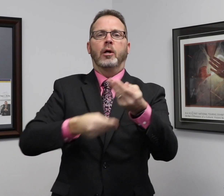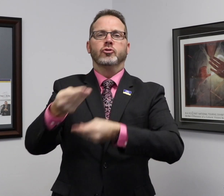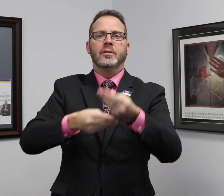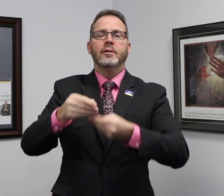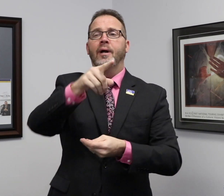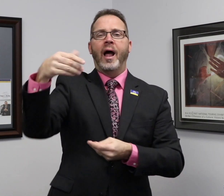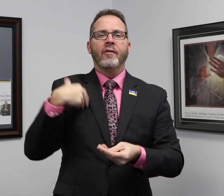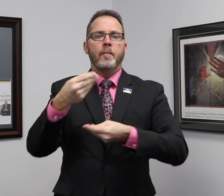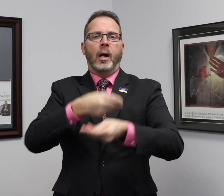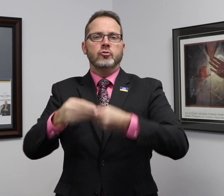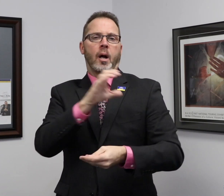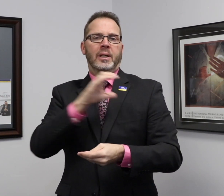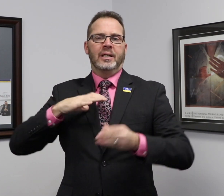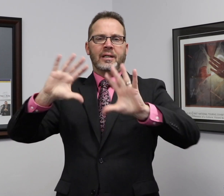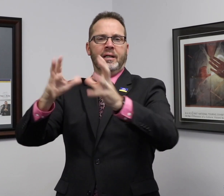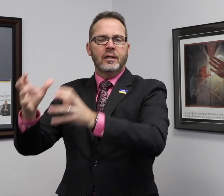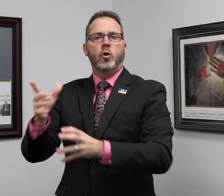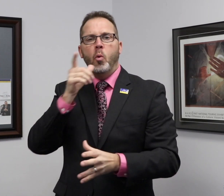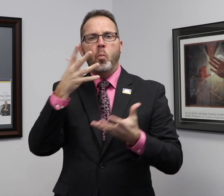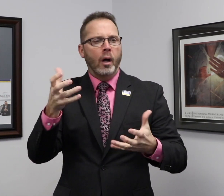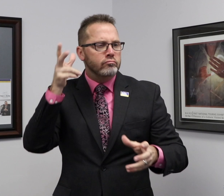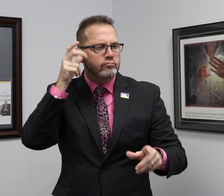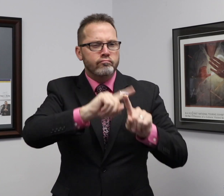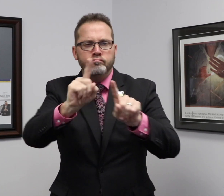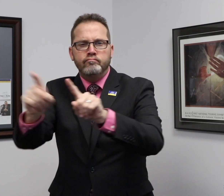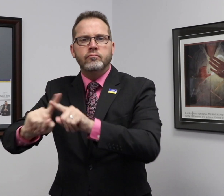to share testimony in regards to the money we receive from the State and how the